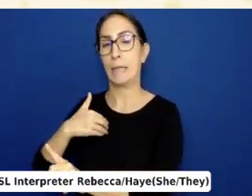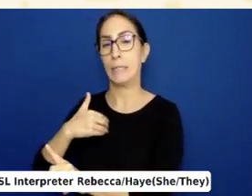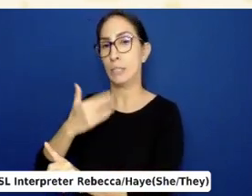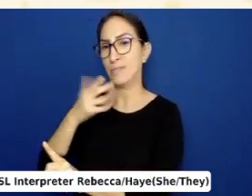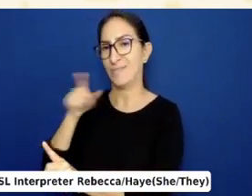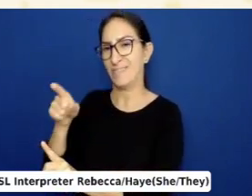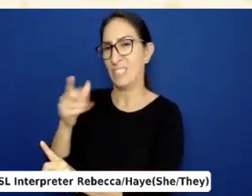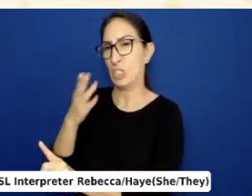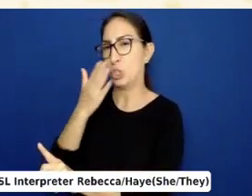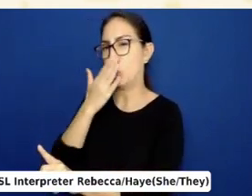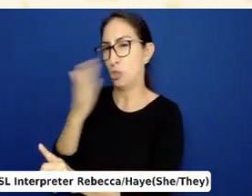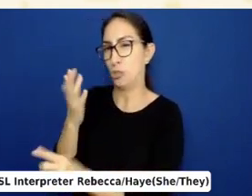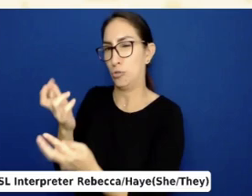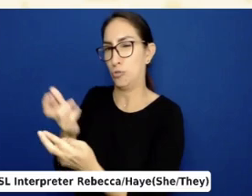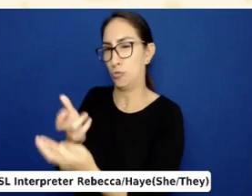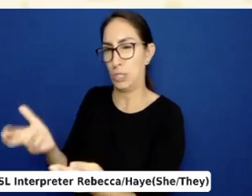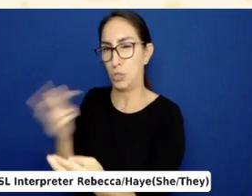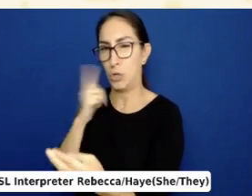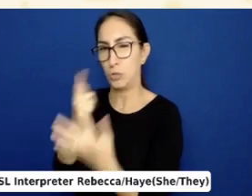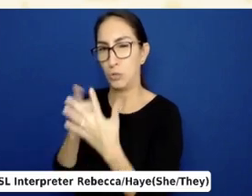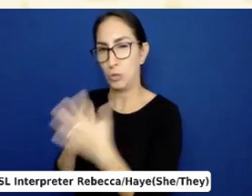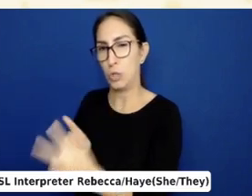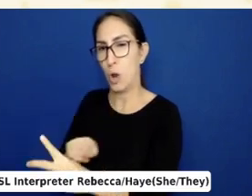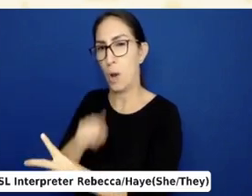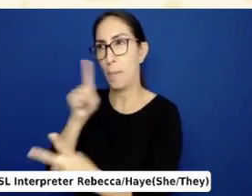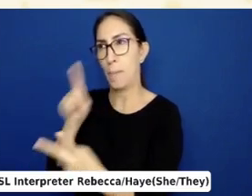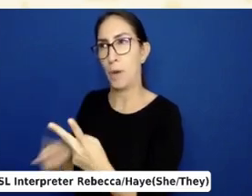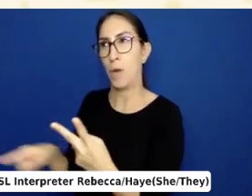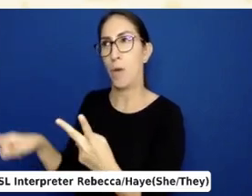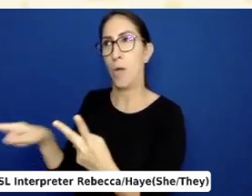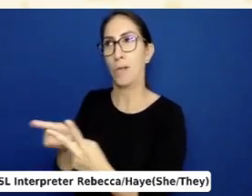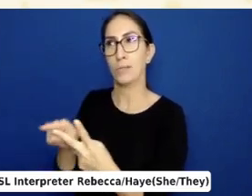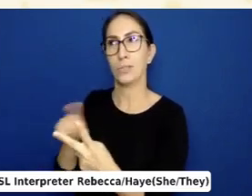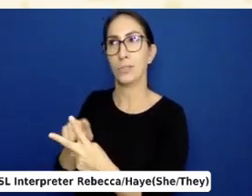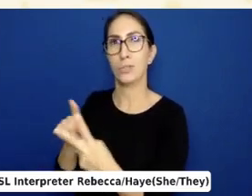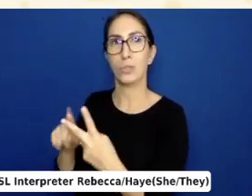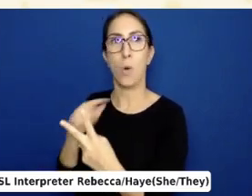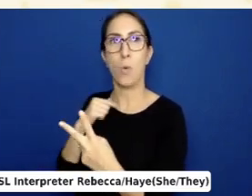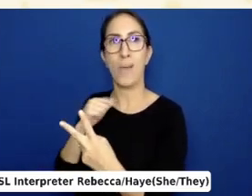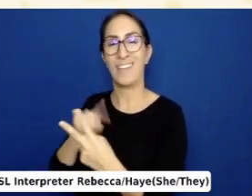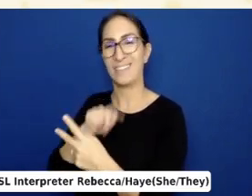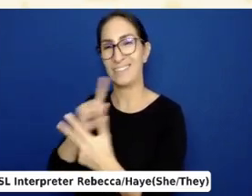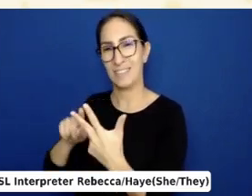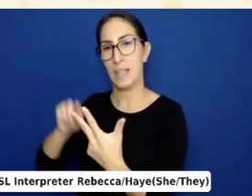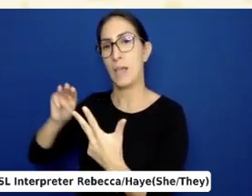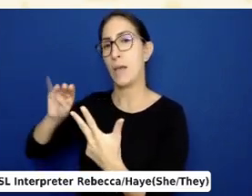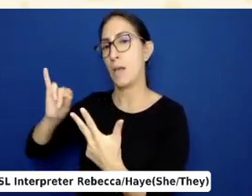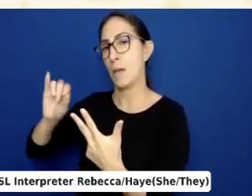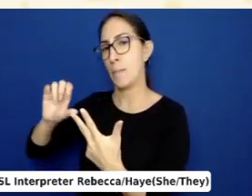And also Level Access, the open courses, and Microsoft are a good set